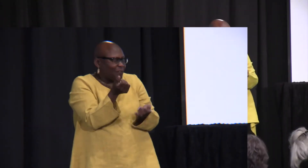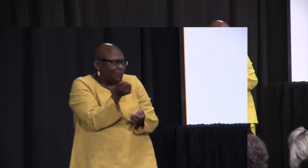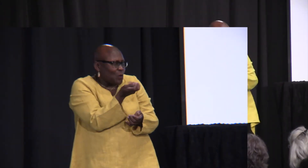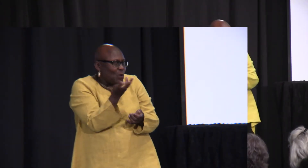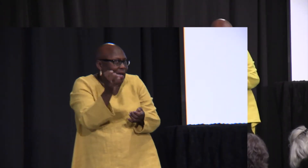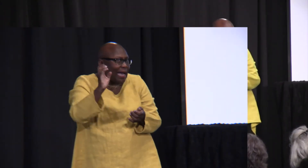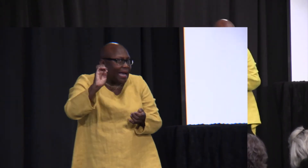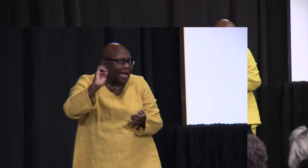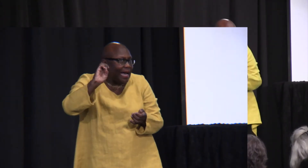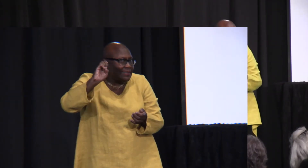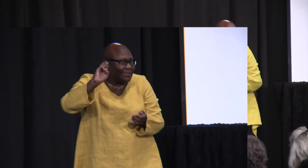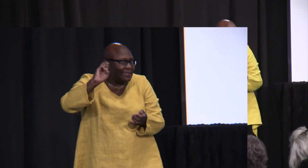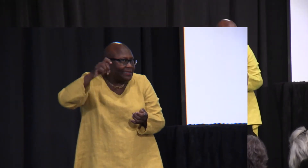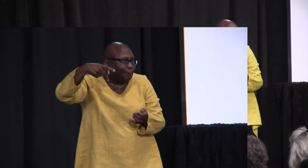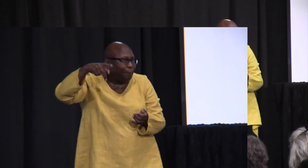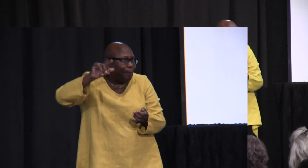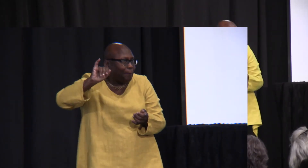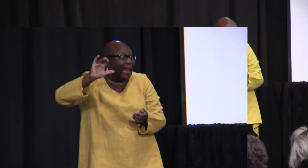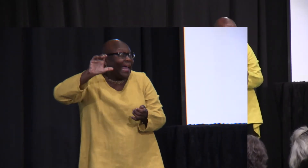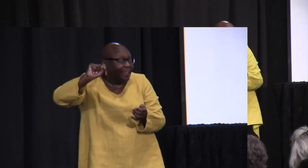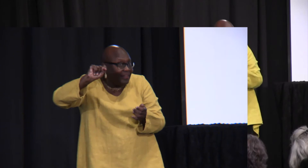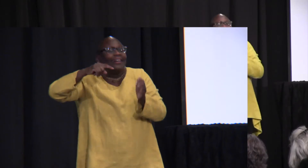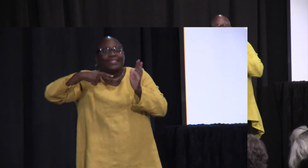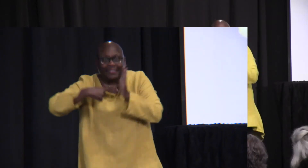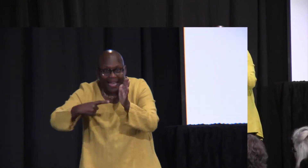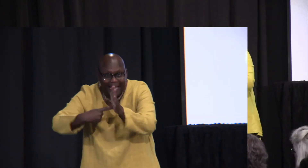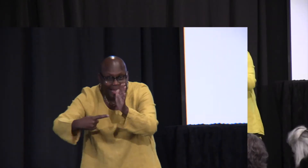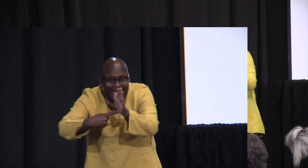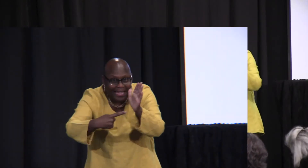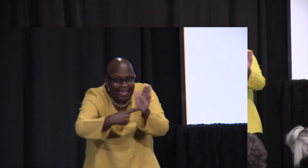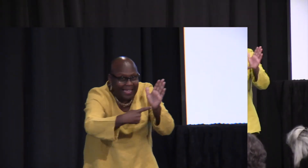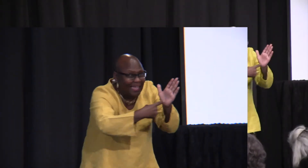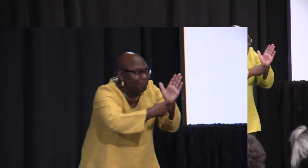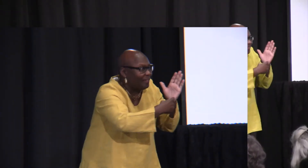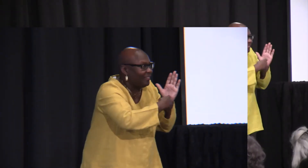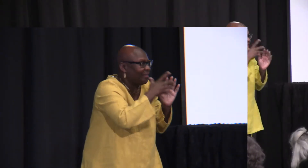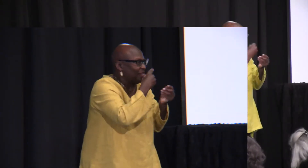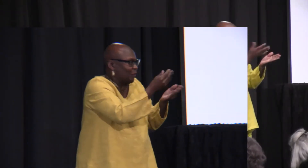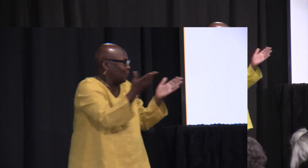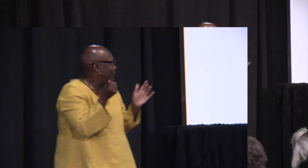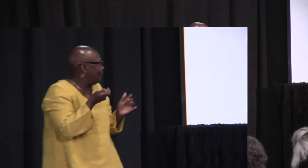what's it look like, what does it look like. I know hearing people do too